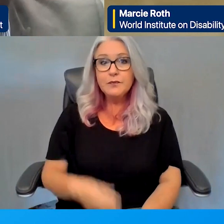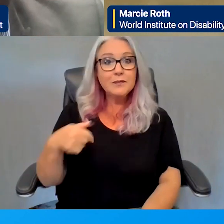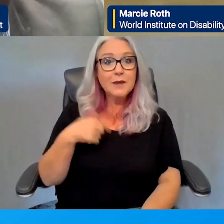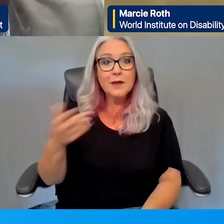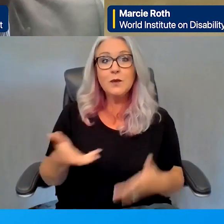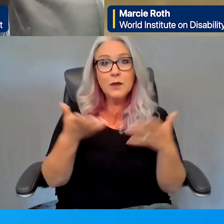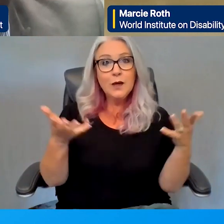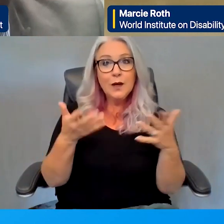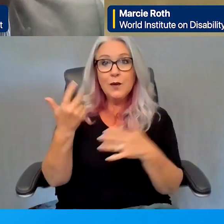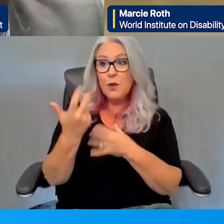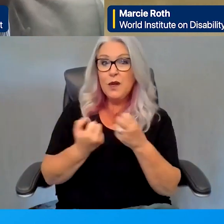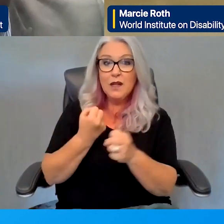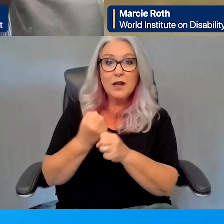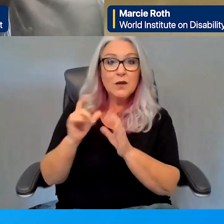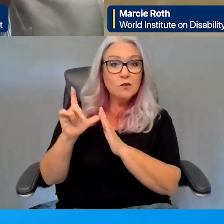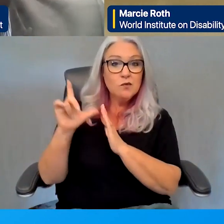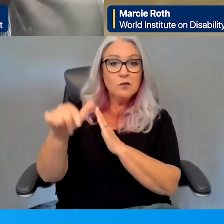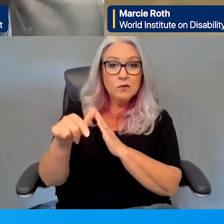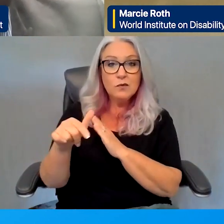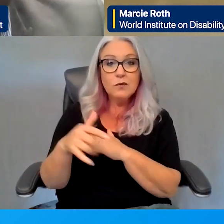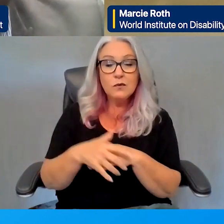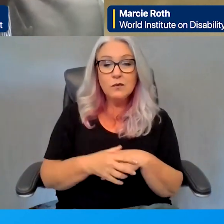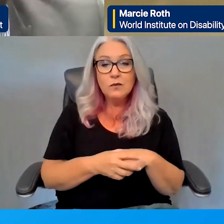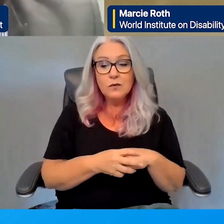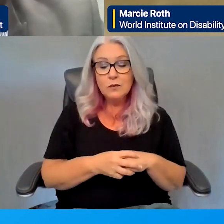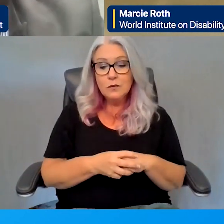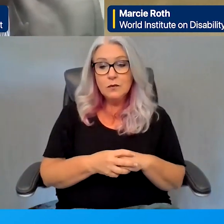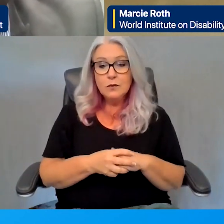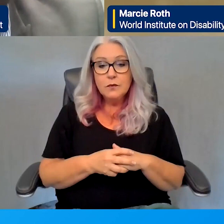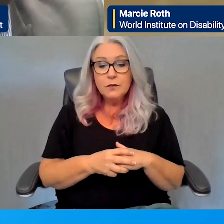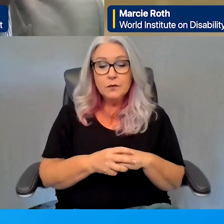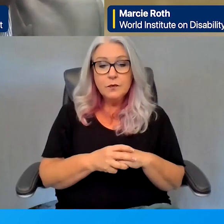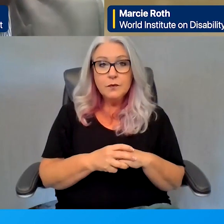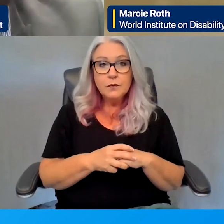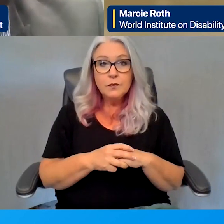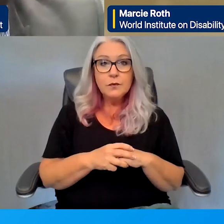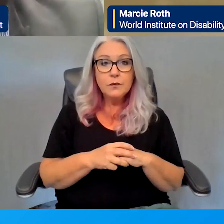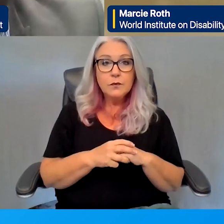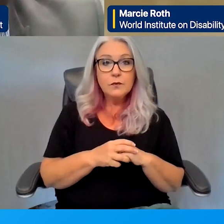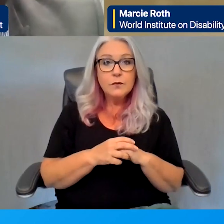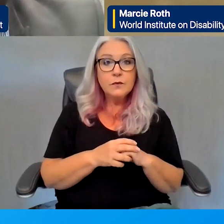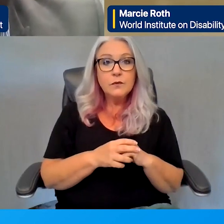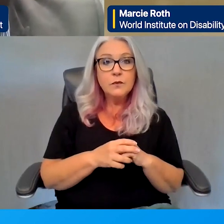years later 200,000 or more